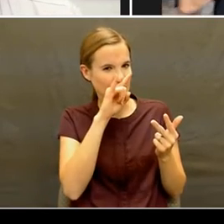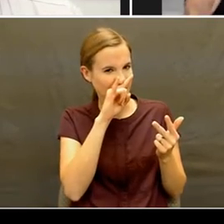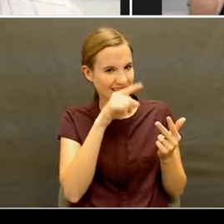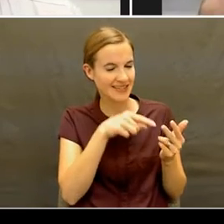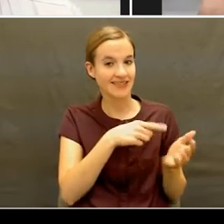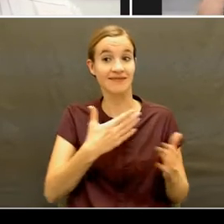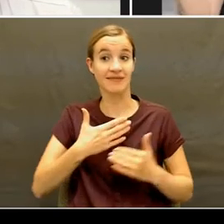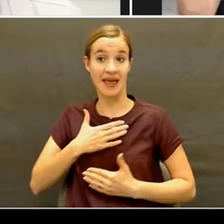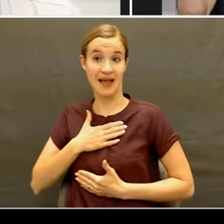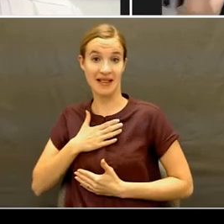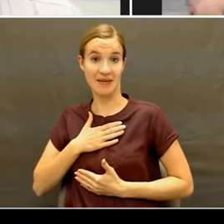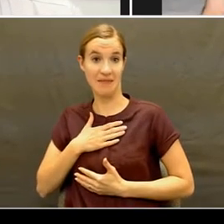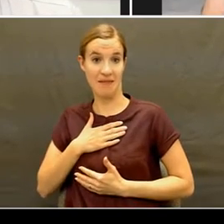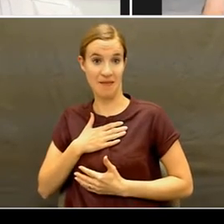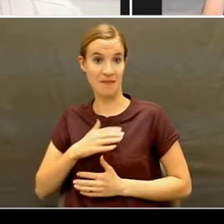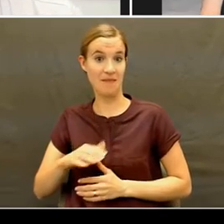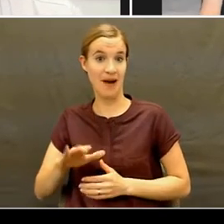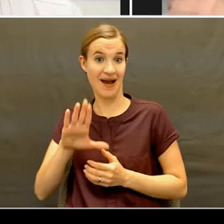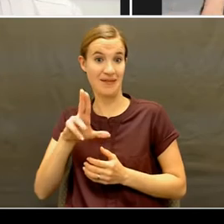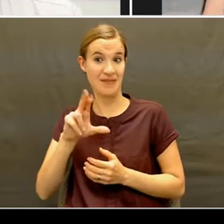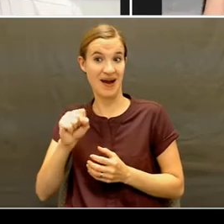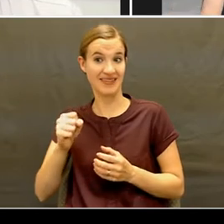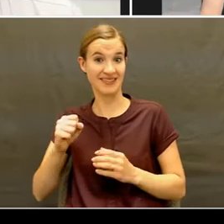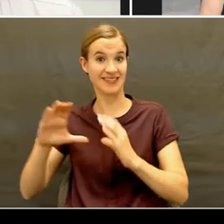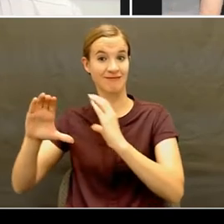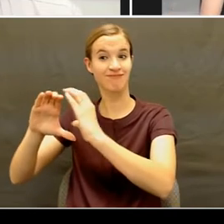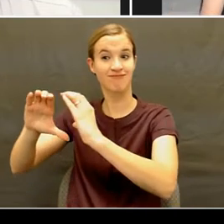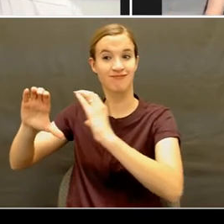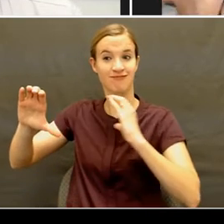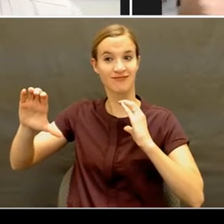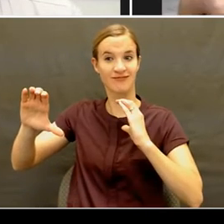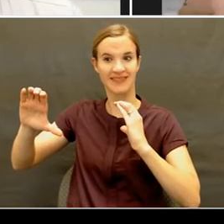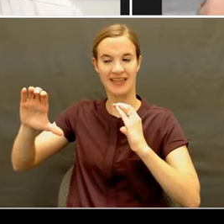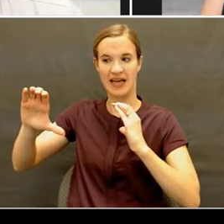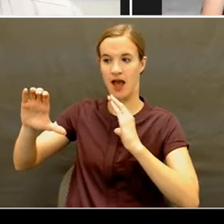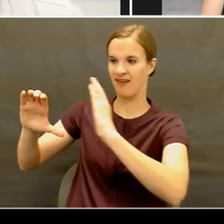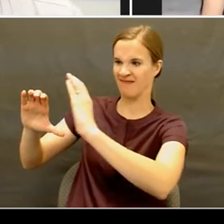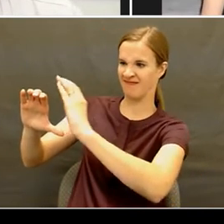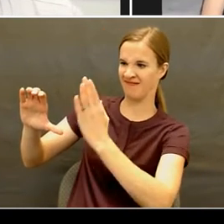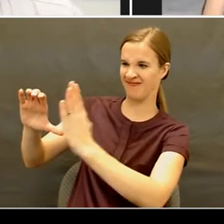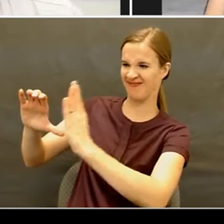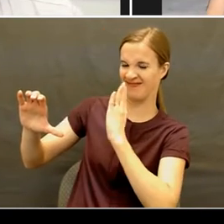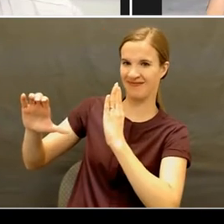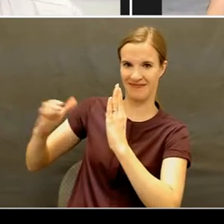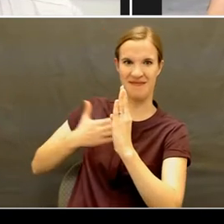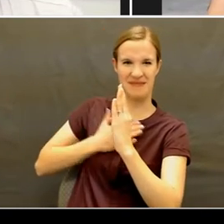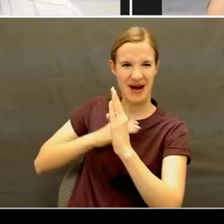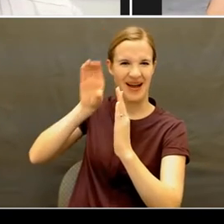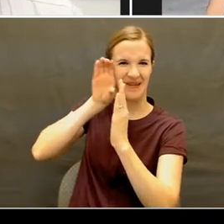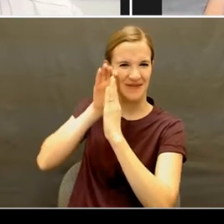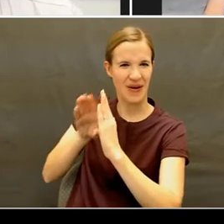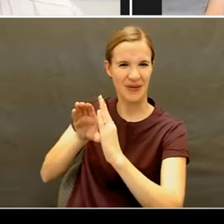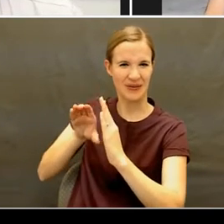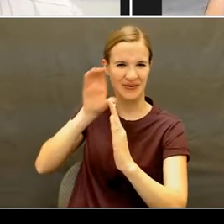the film with my photos, which I was, kind of neat to go around, you know, through your photos. And